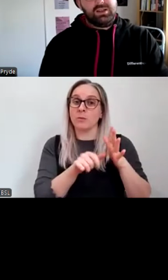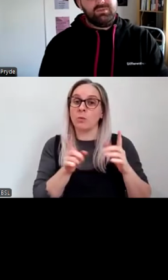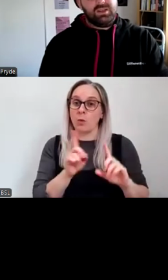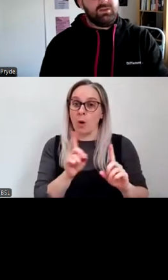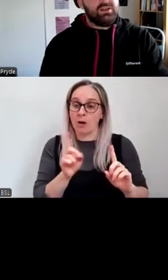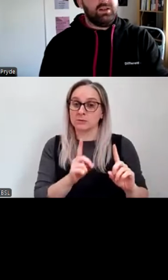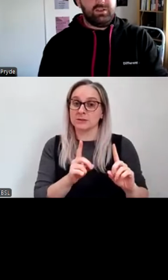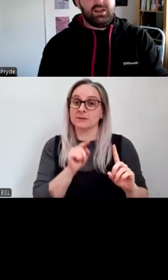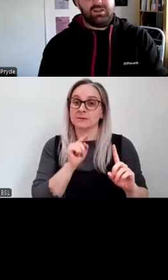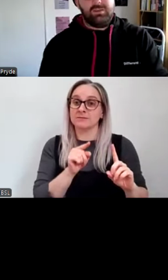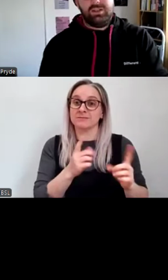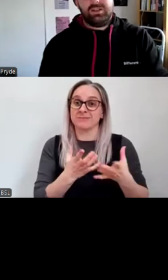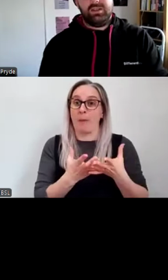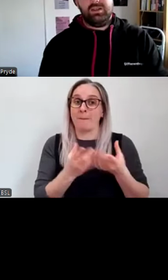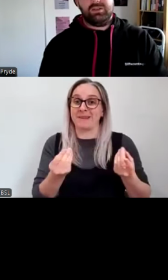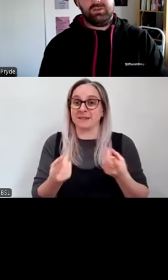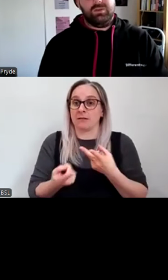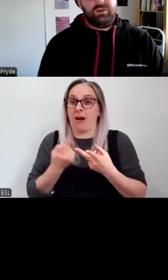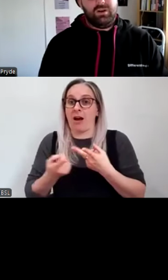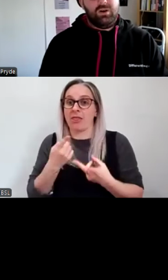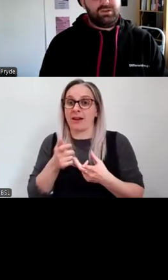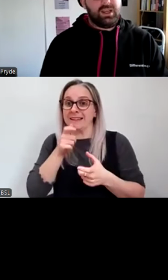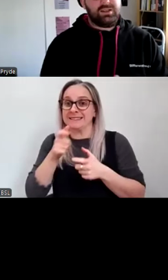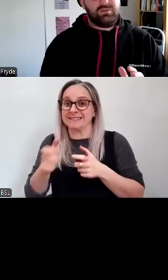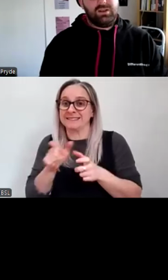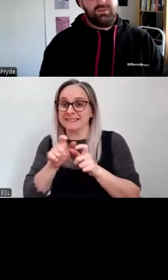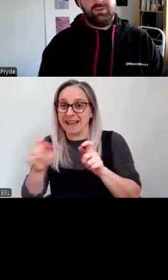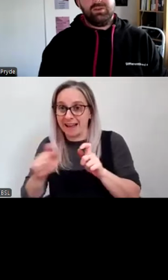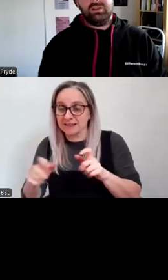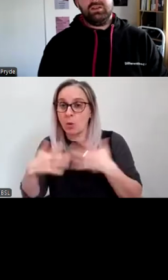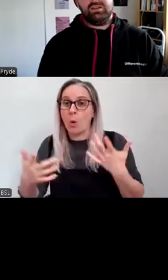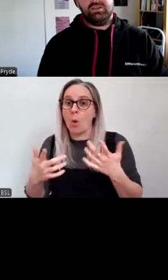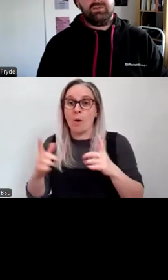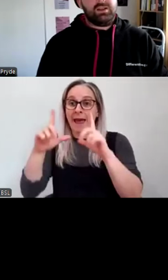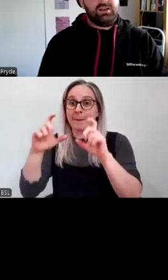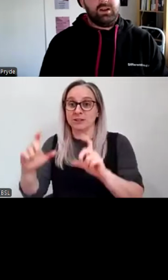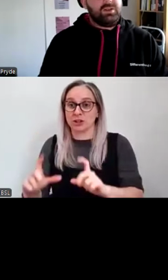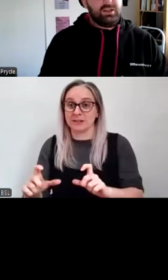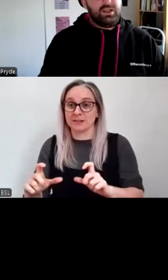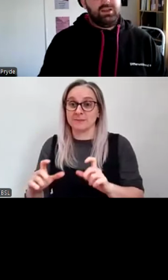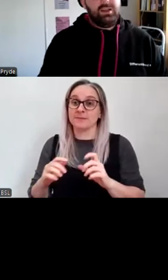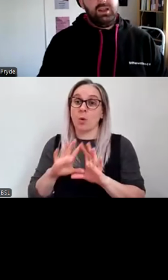is missing alternative texts and images. All text is really important. It's something I didn't cover today,